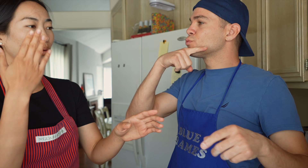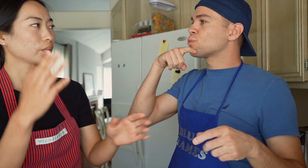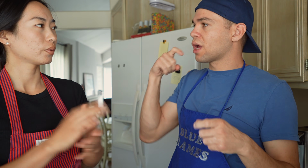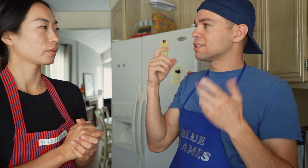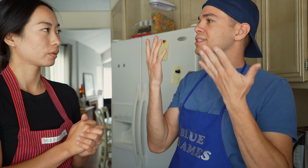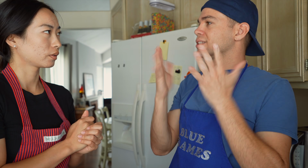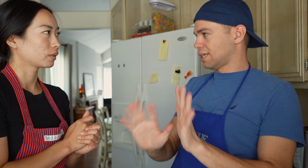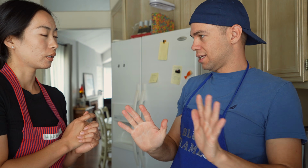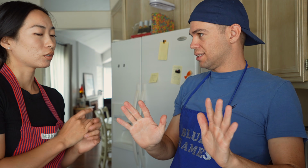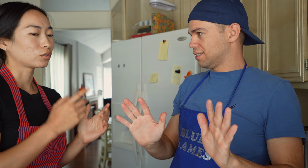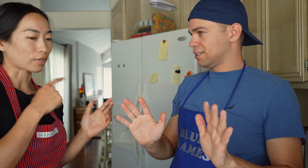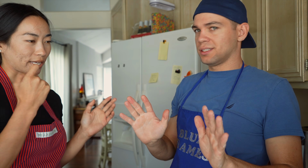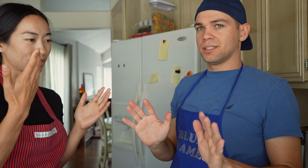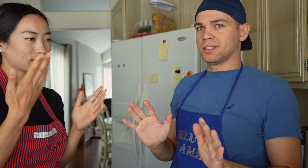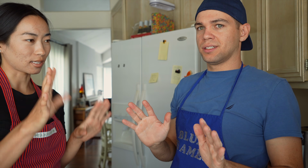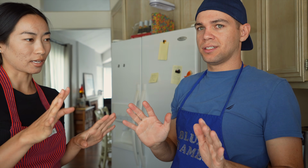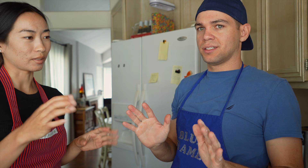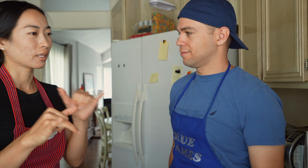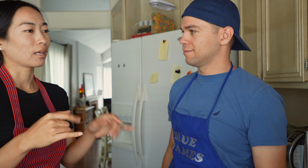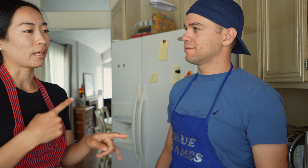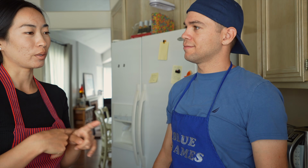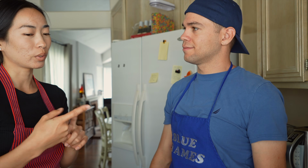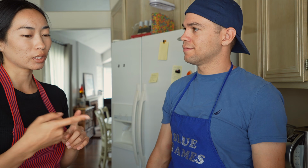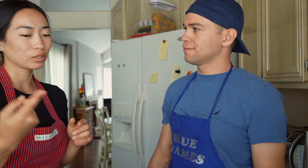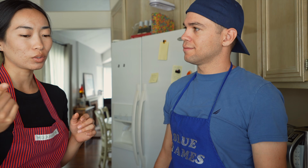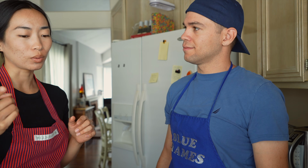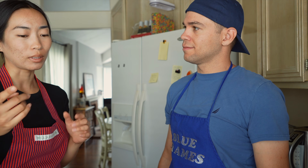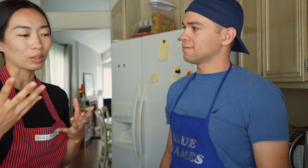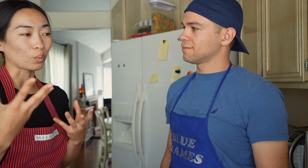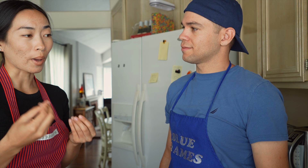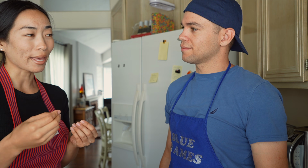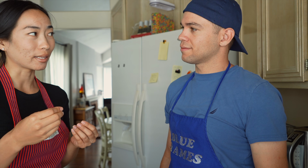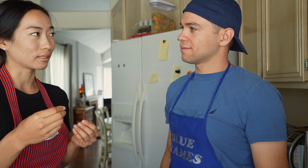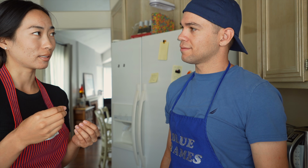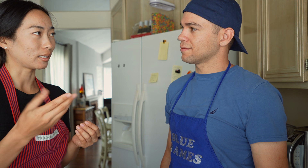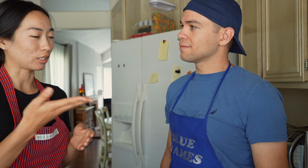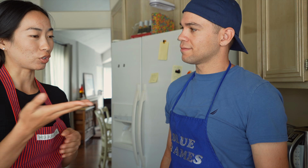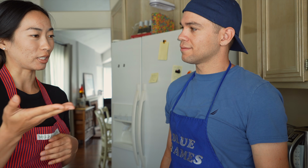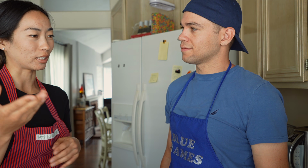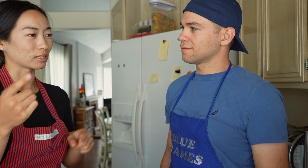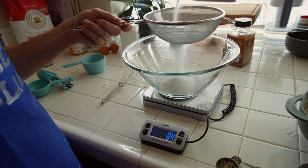R: so dry is done dry is done and then we're going to do the wet ingredients